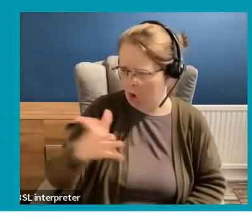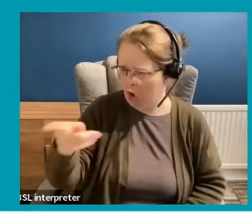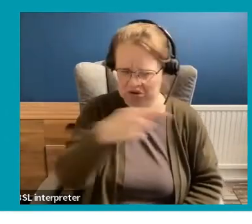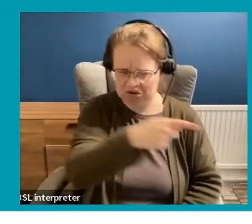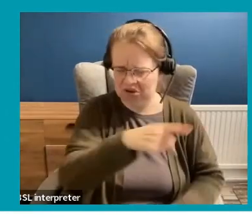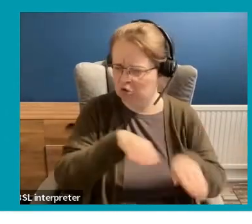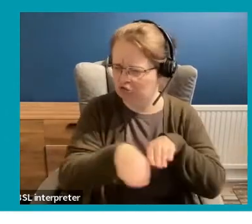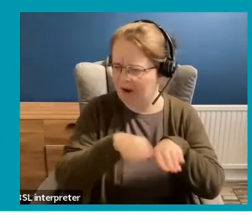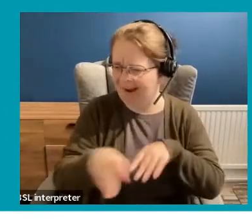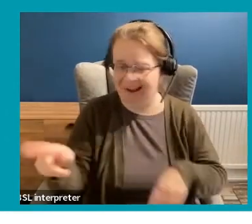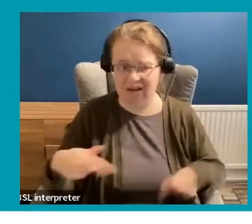And he got into trouble.